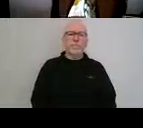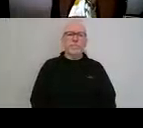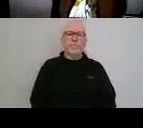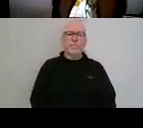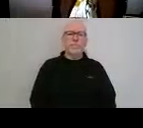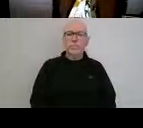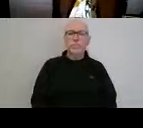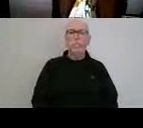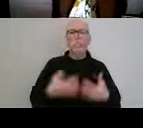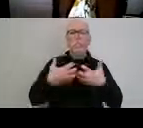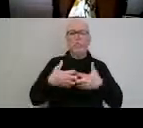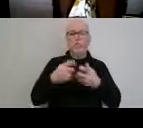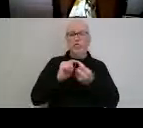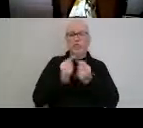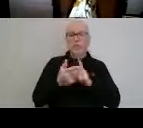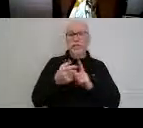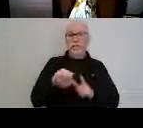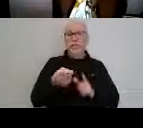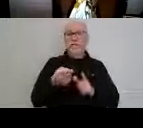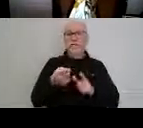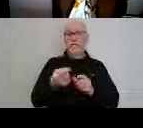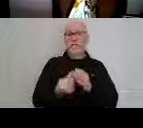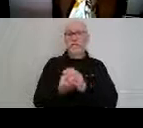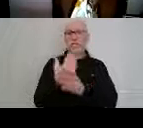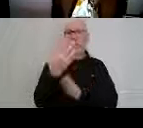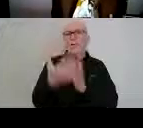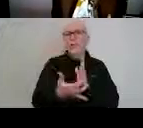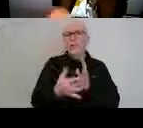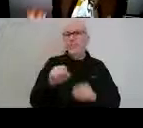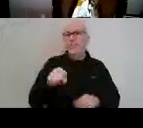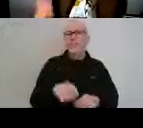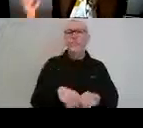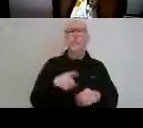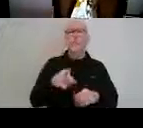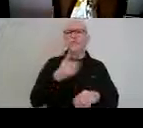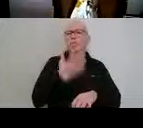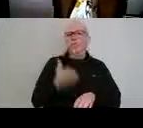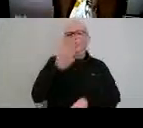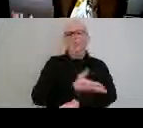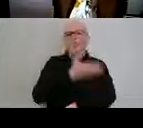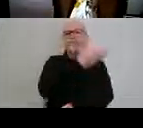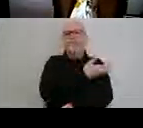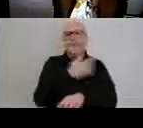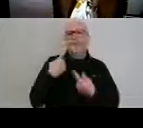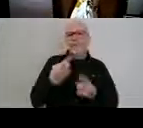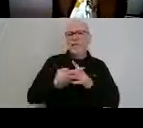Machine translation is a growing technology. It's made leaps and bounds of progress since it began.